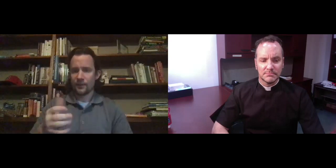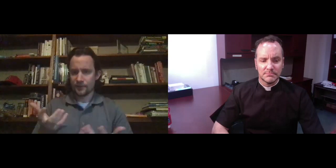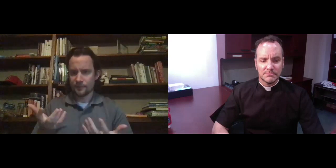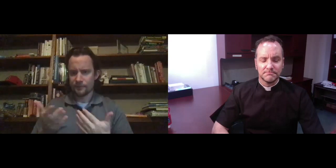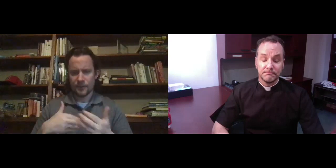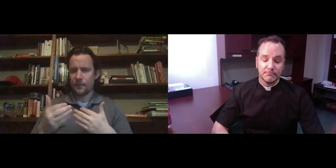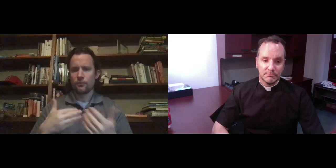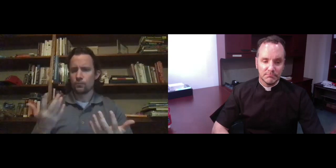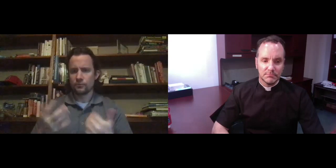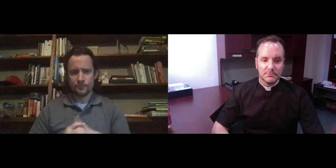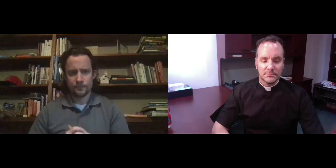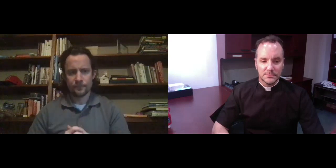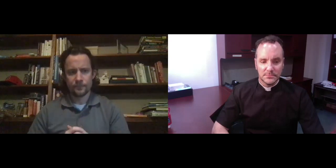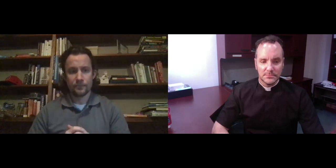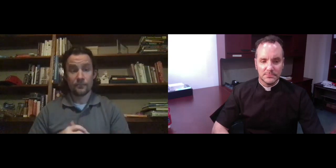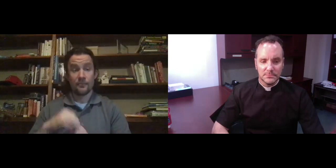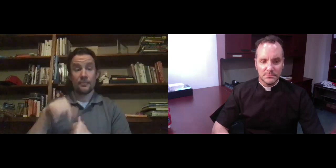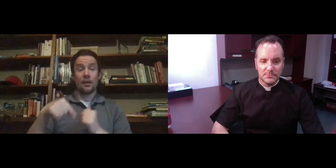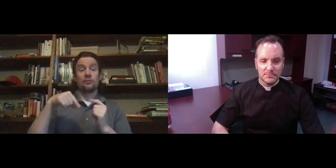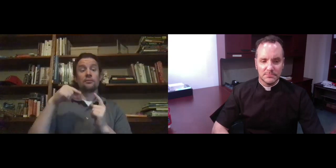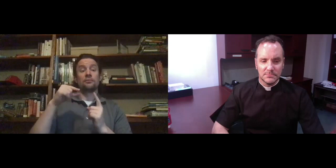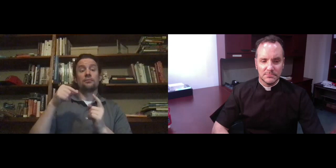What concern is it of yours?"